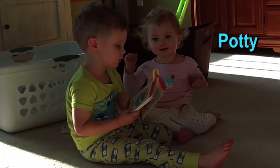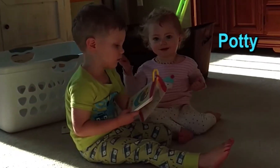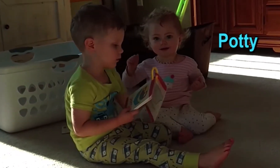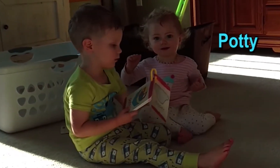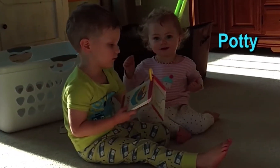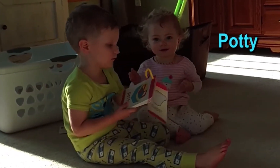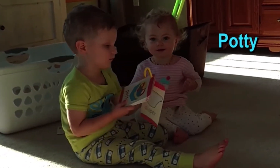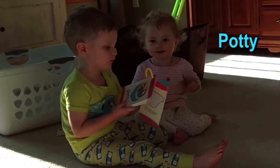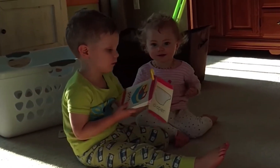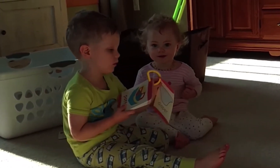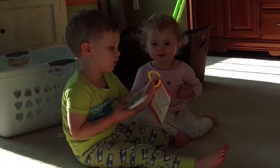Potty.